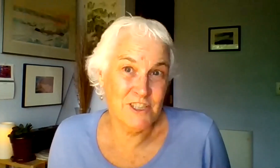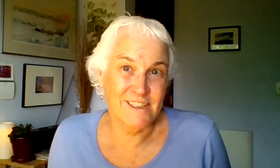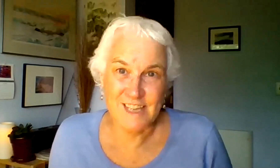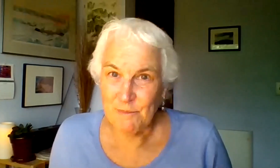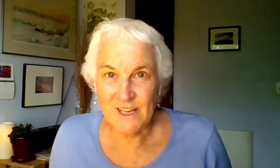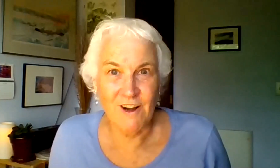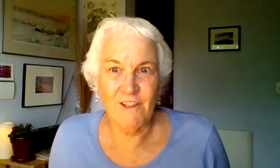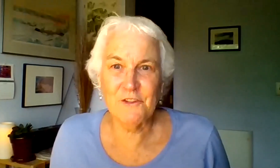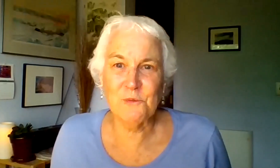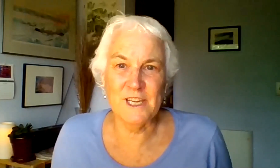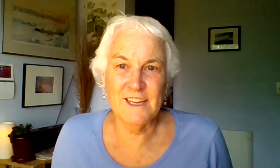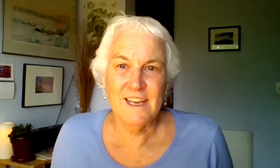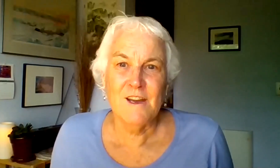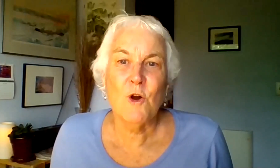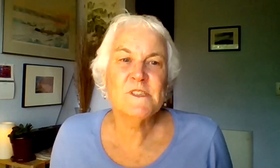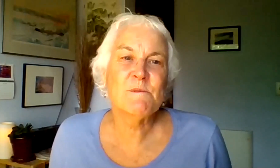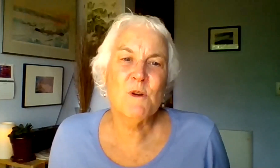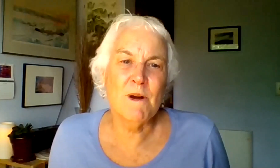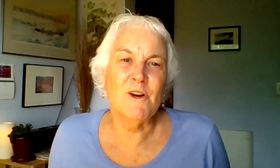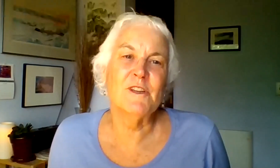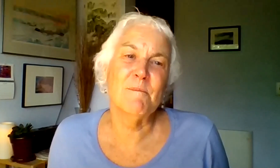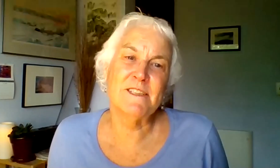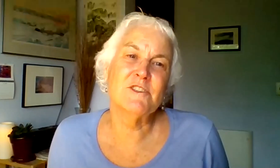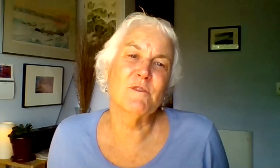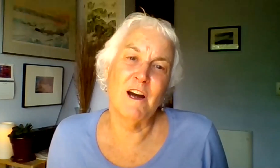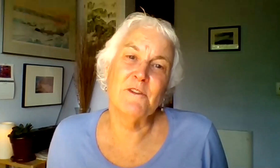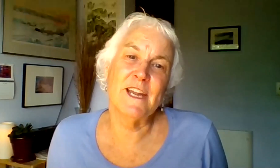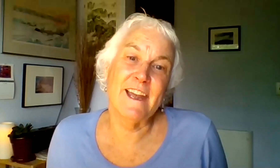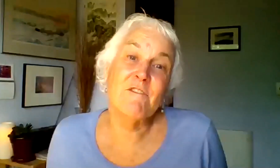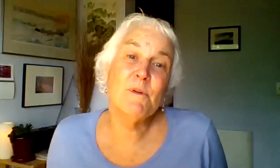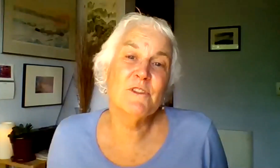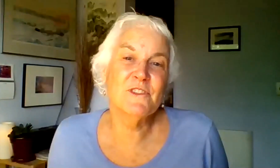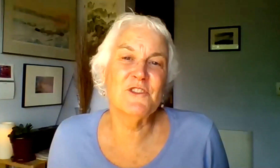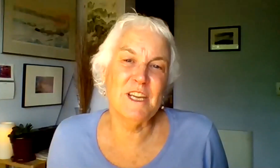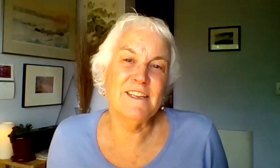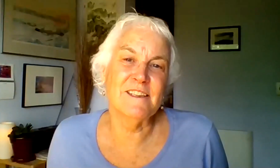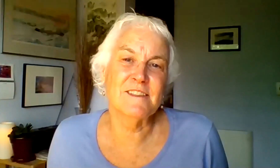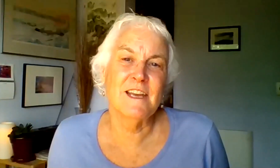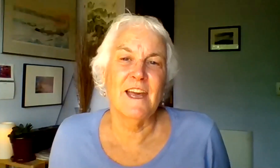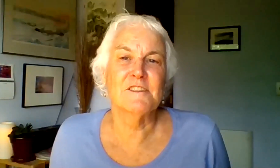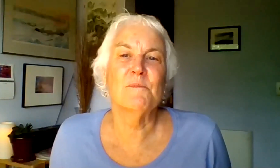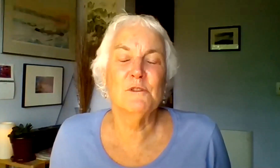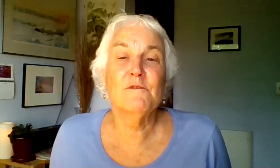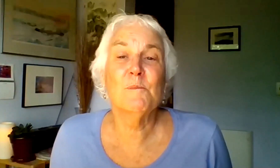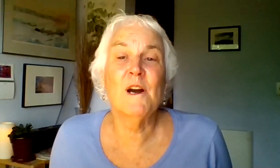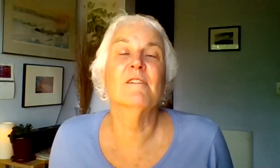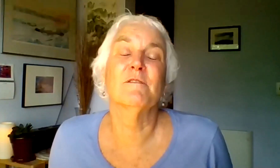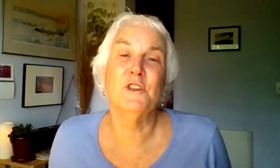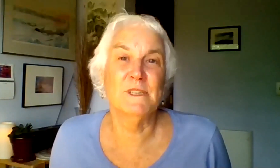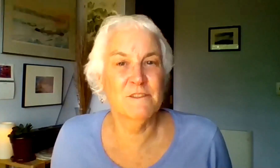disability pride. The ADA established --